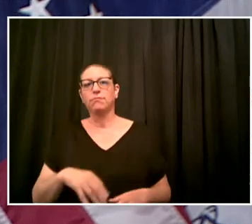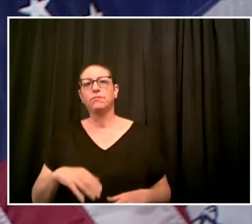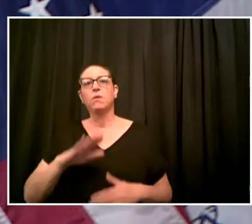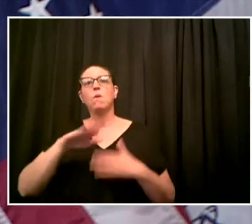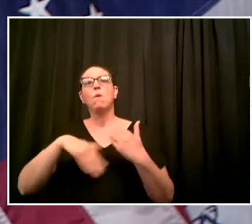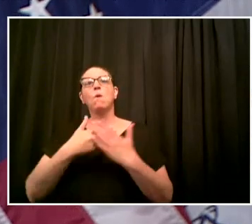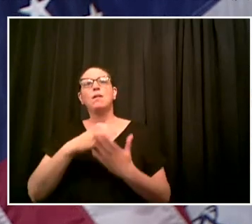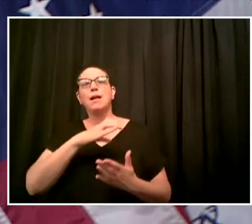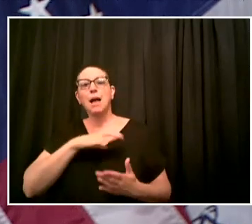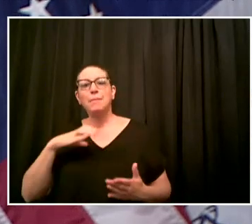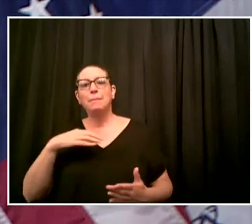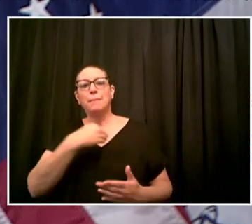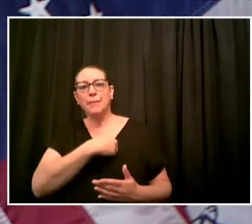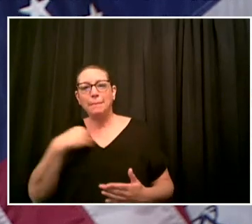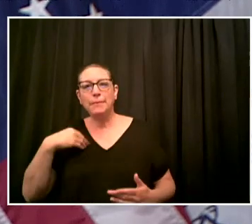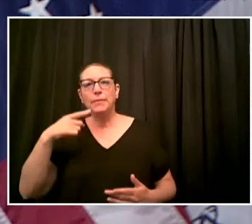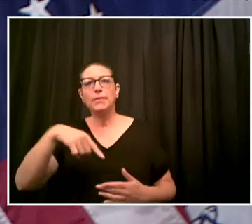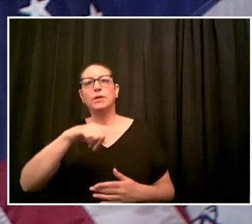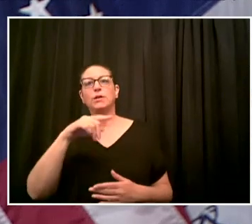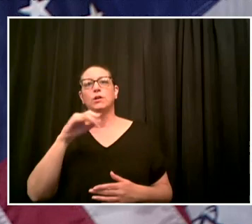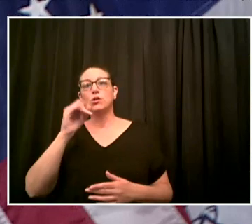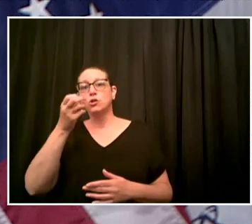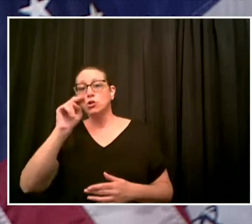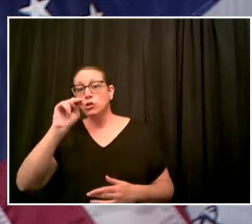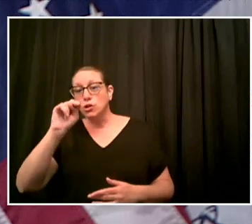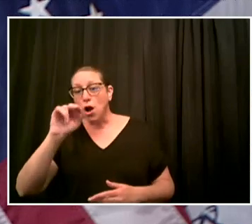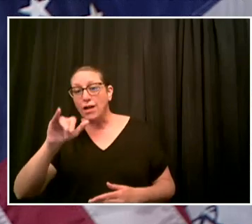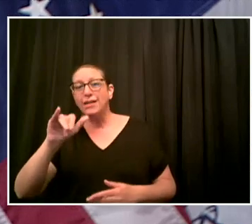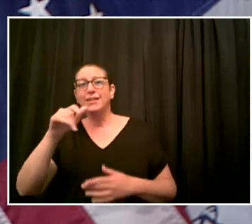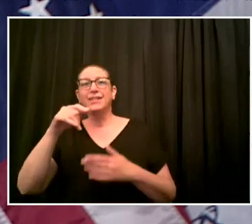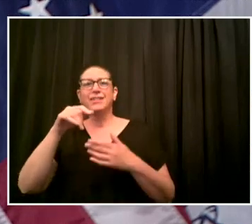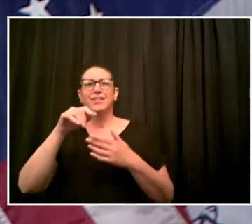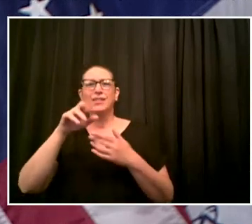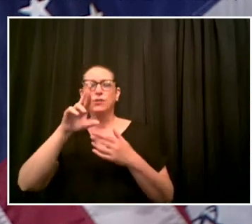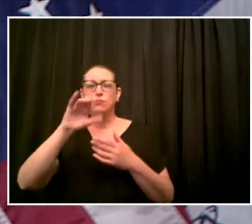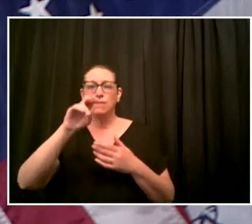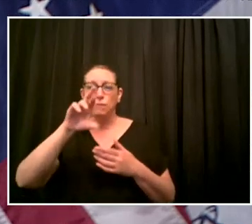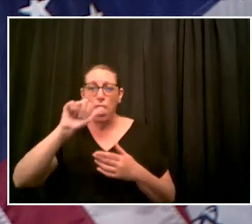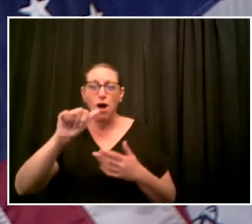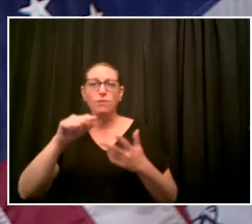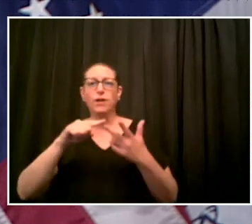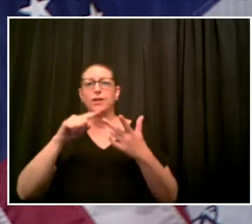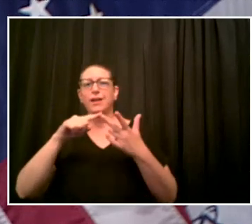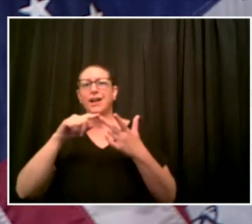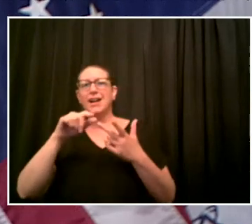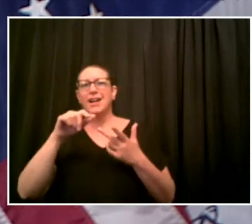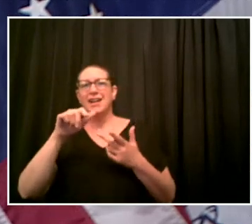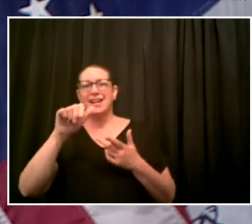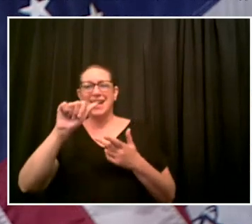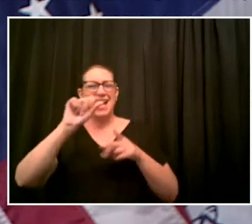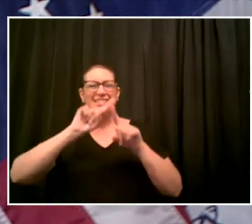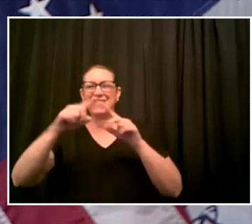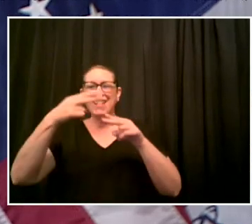COUNCIL MEMBERS. I CALL THEM OUR